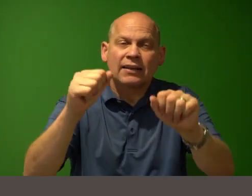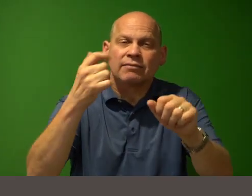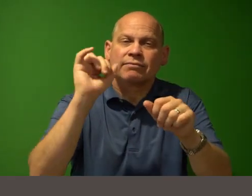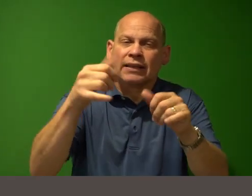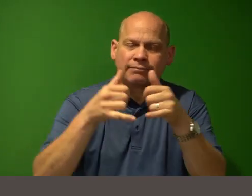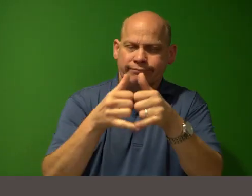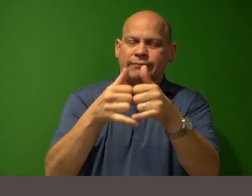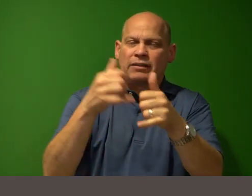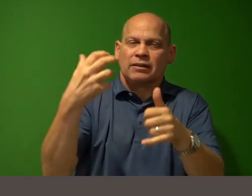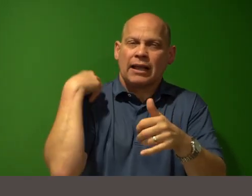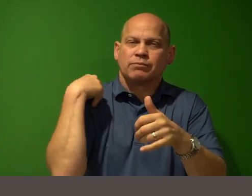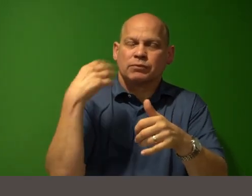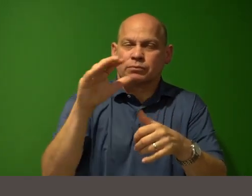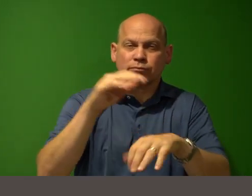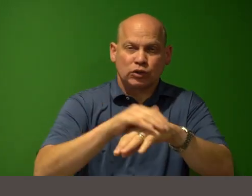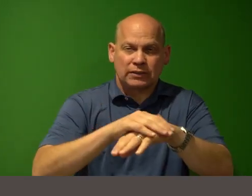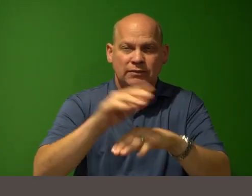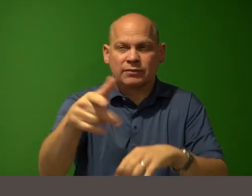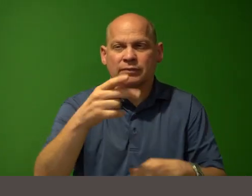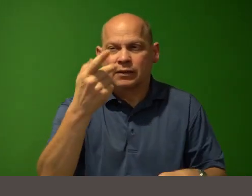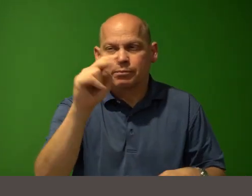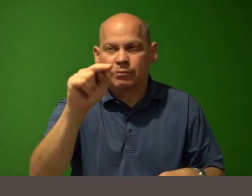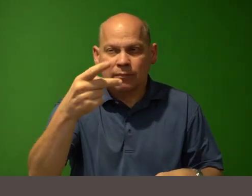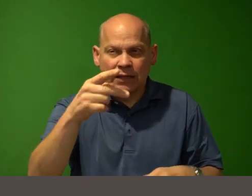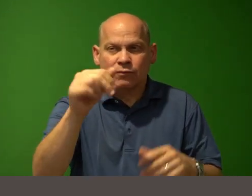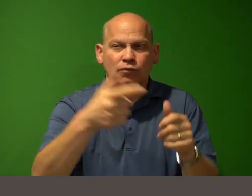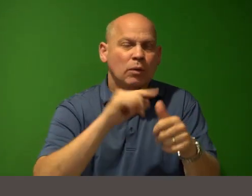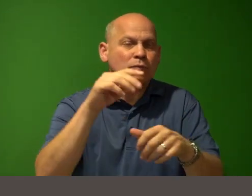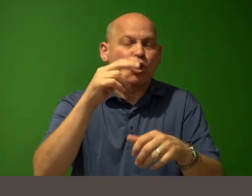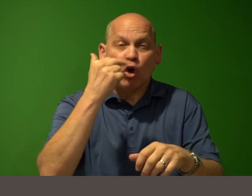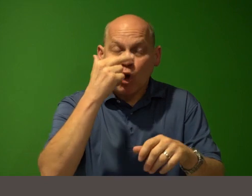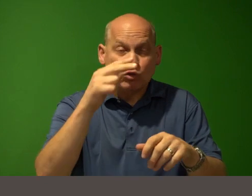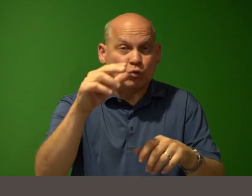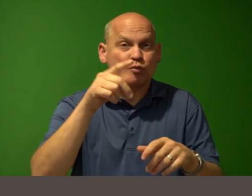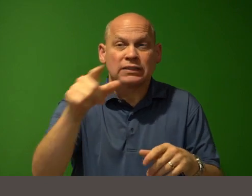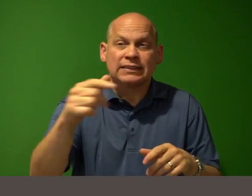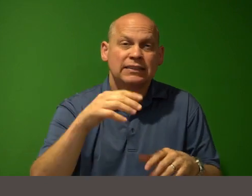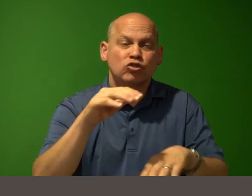That's Punk Rocket from the Teen Titans cartoon. He's a British musician and also